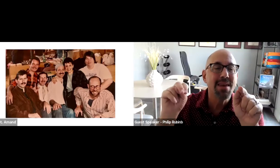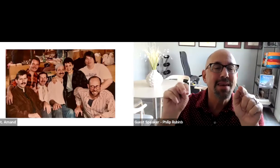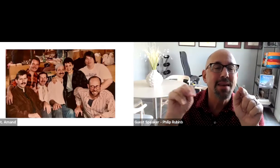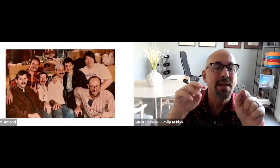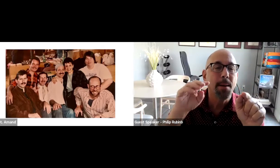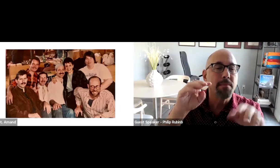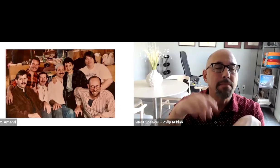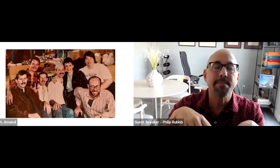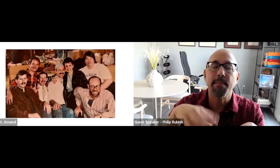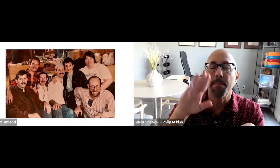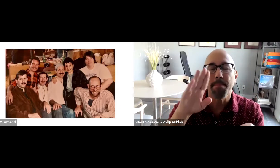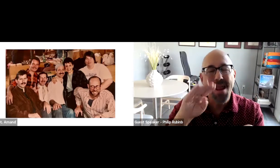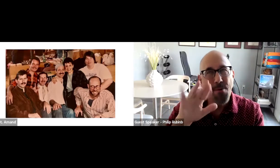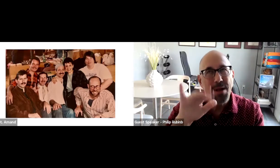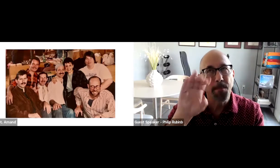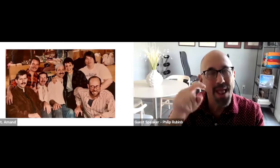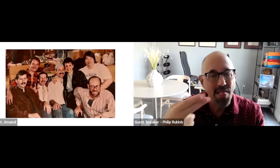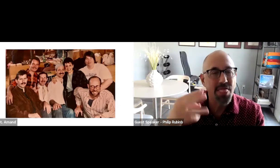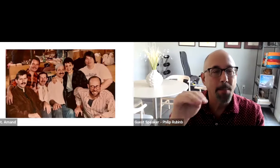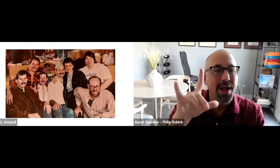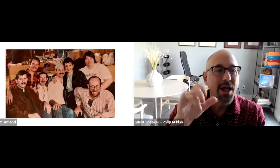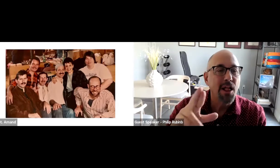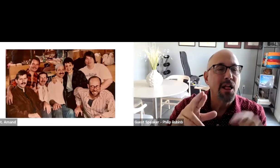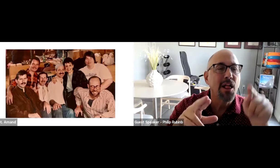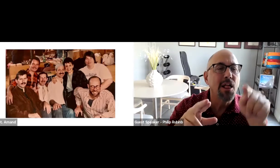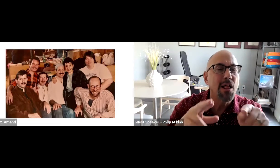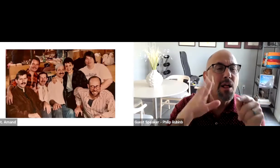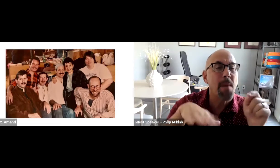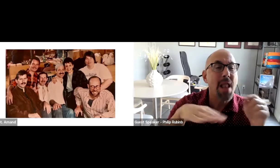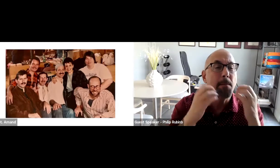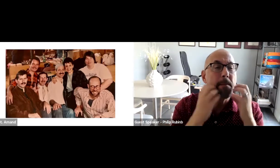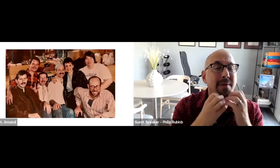the National Theater for the Deaf, and there's Mary Ann-- no, not Mary Ann. What am I saying?